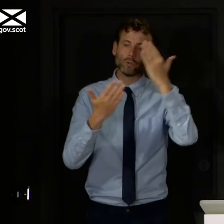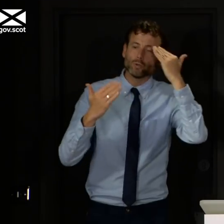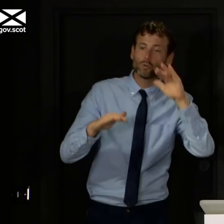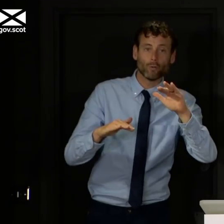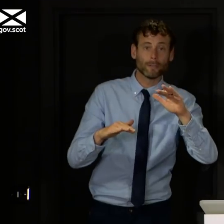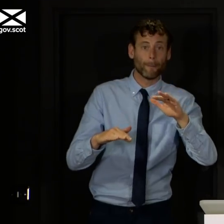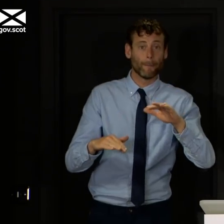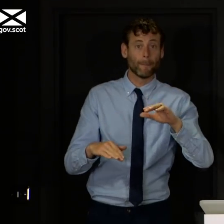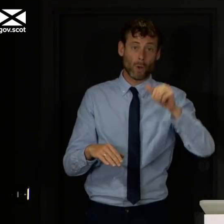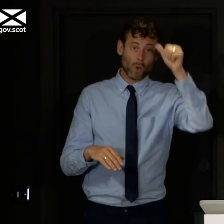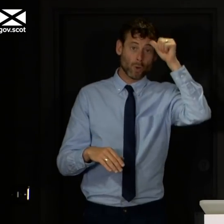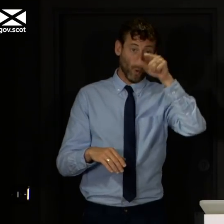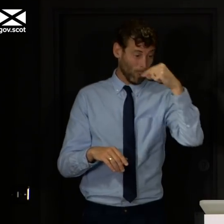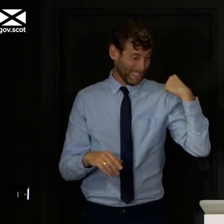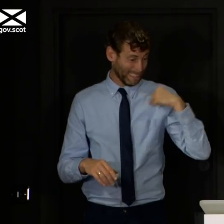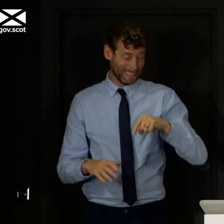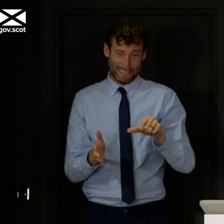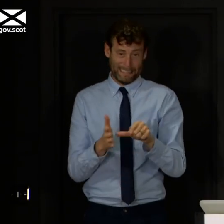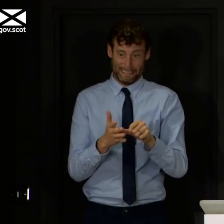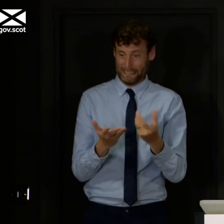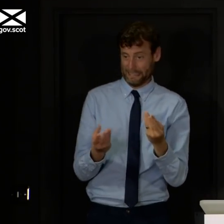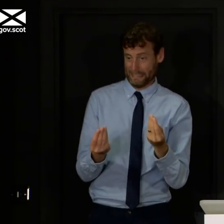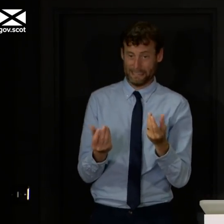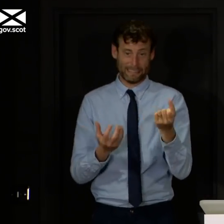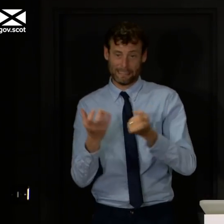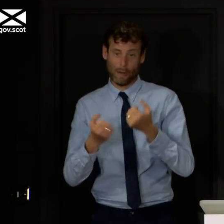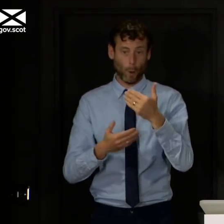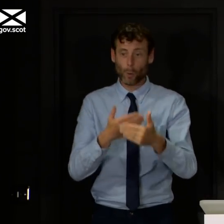now, that will be helpful. Not in getting them back to normal straightaway but in giving